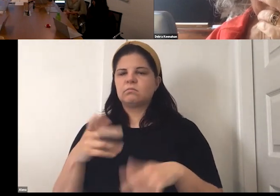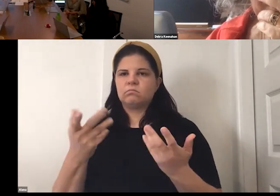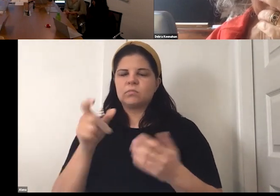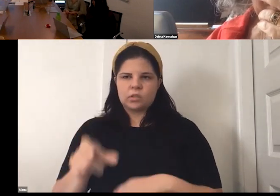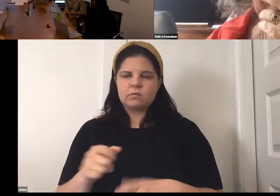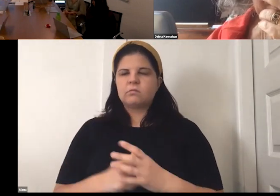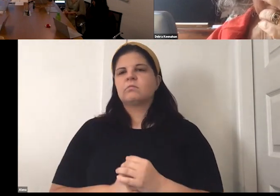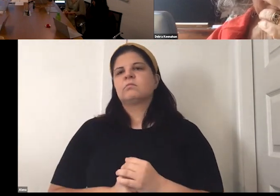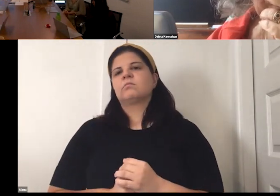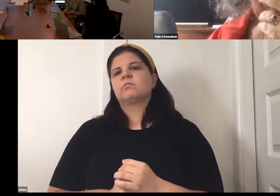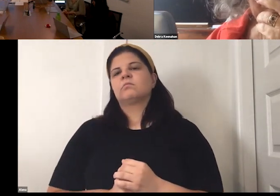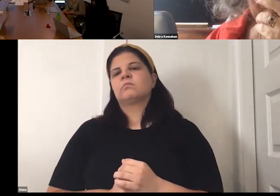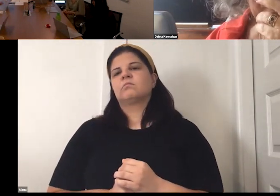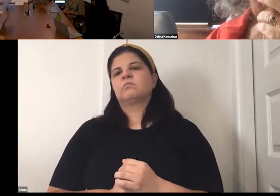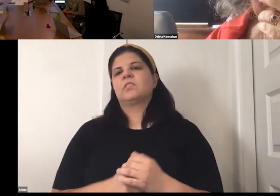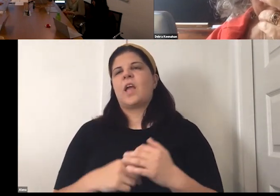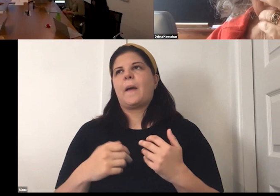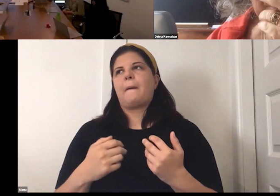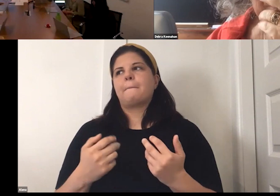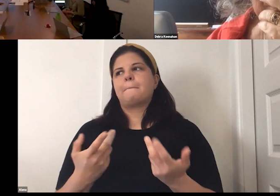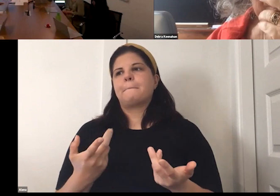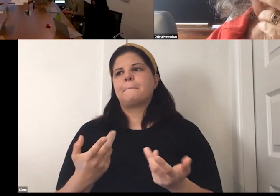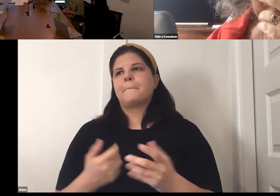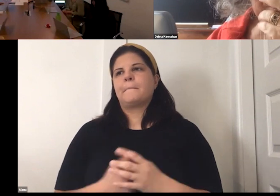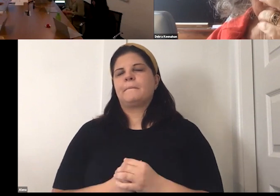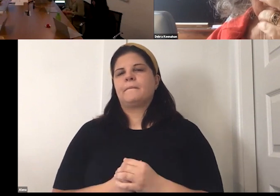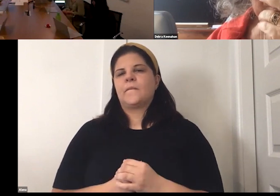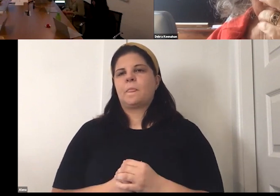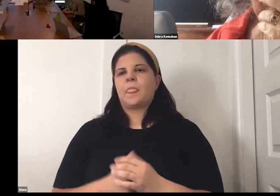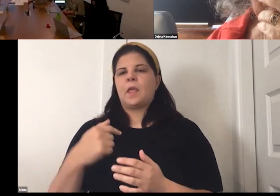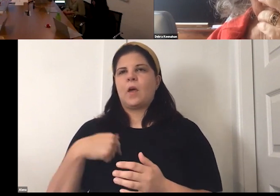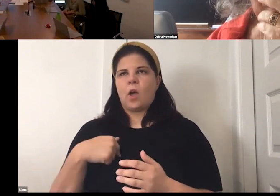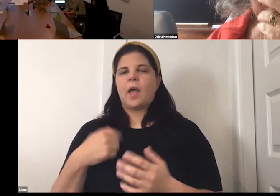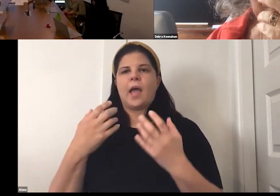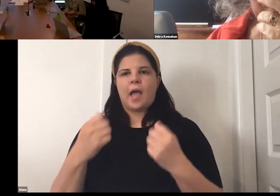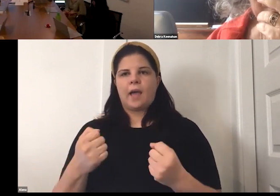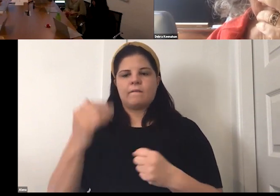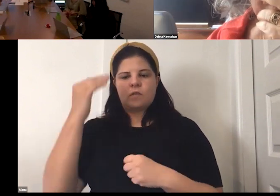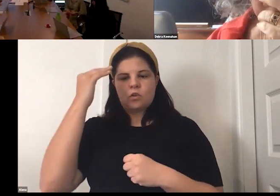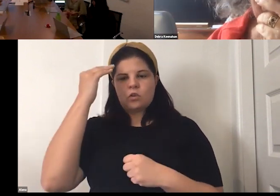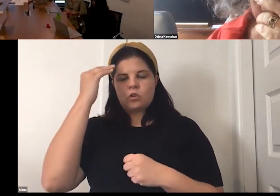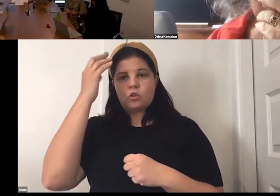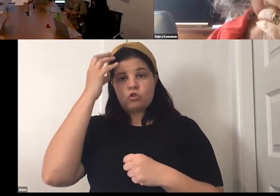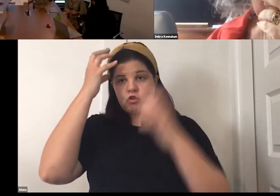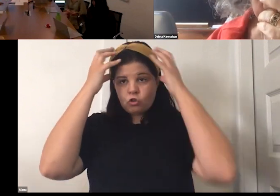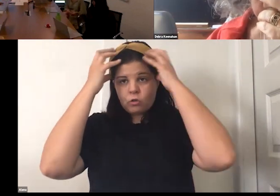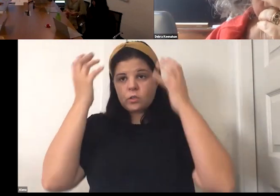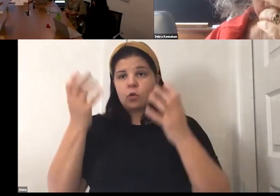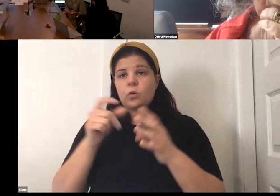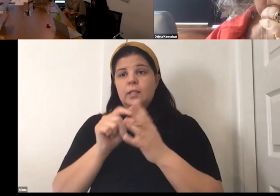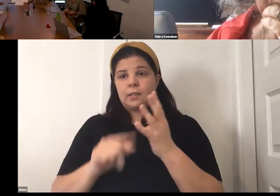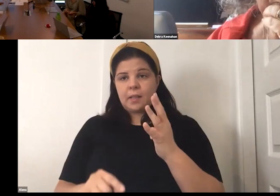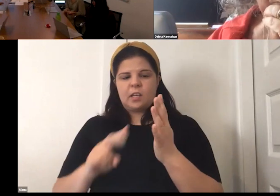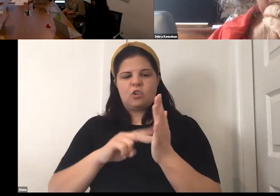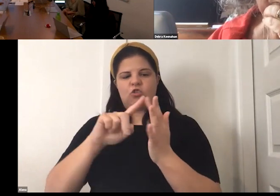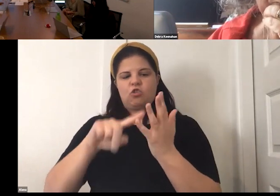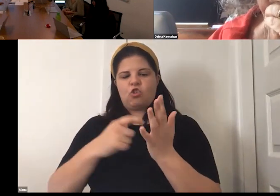Yes, I also live with a neurological disability and am neuro diverse so I'm happy to sort